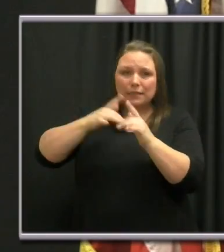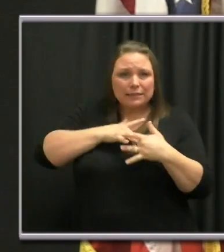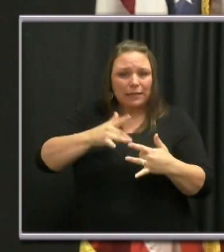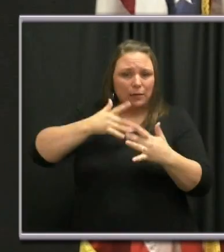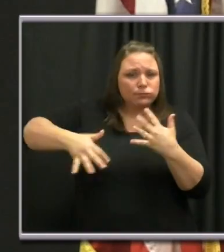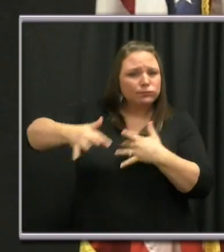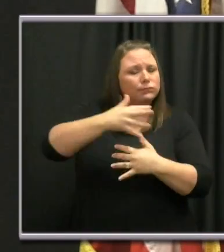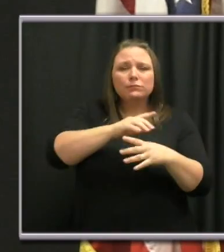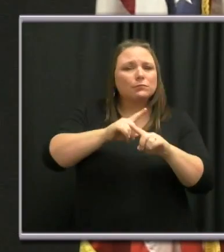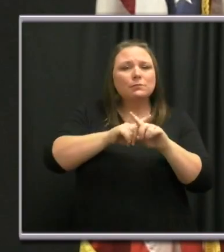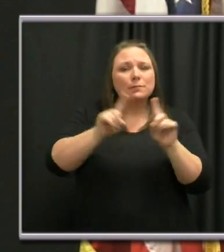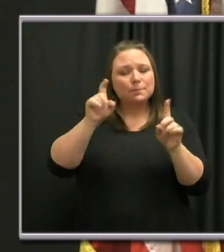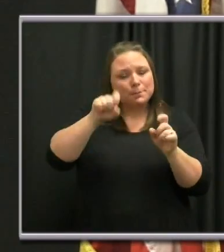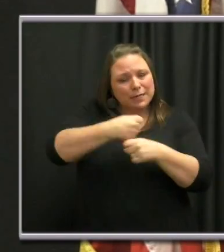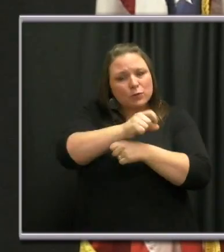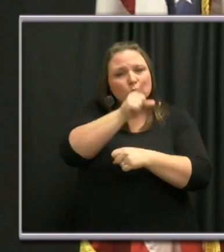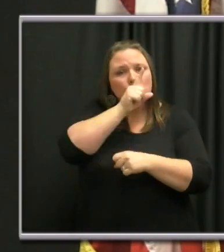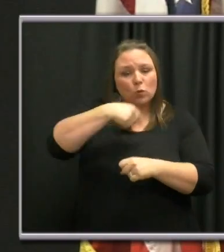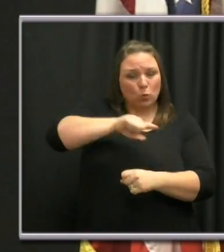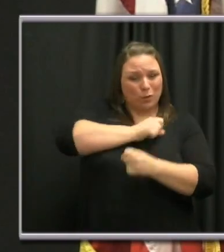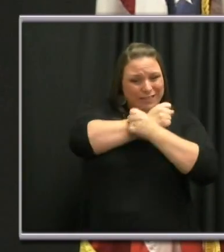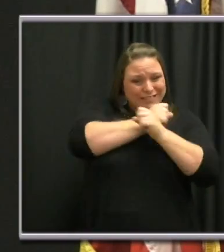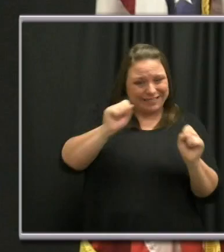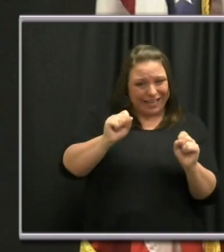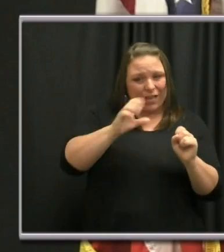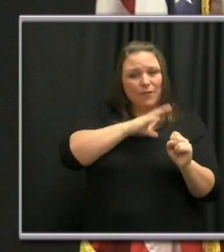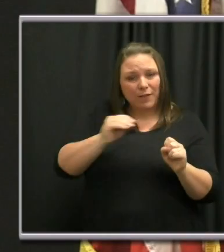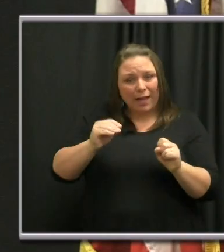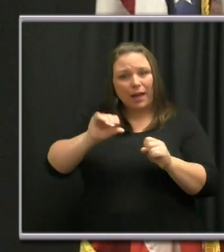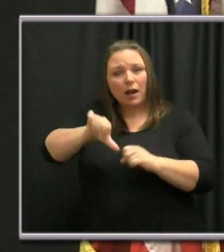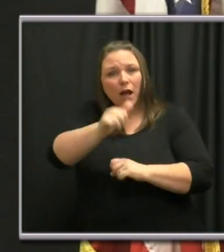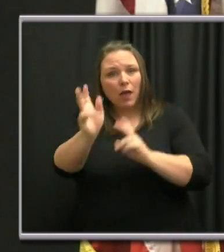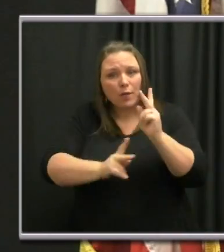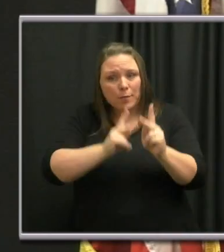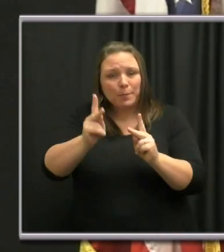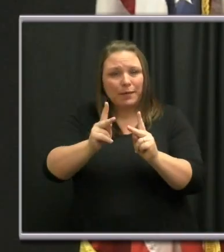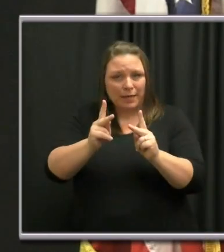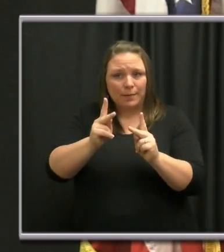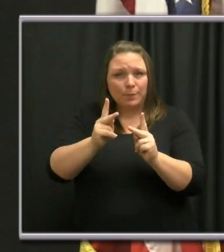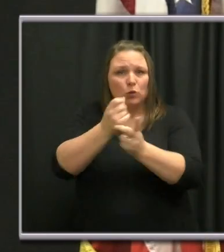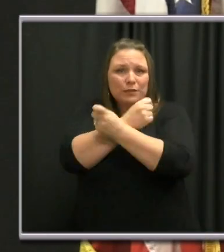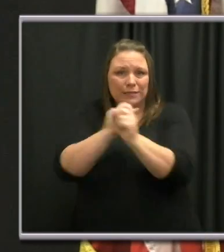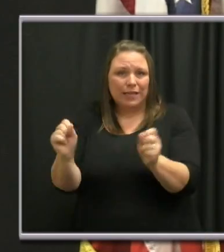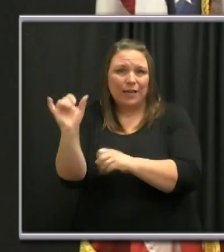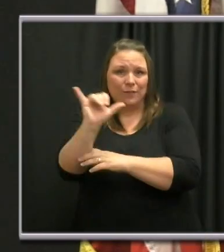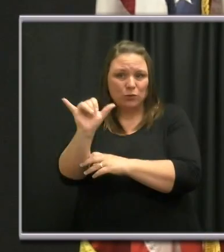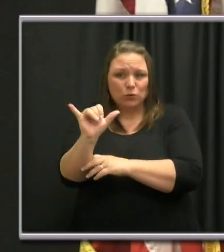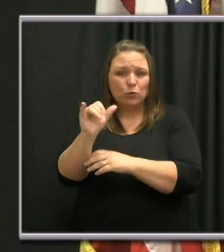SAFER AT HOME. ENSURING OUR